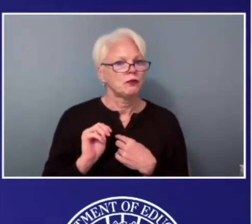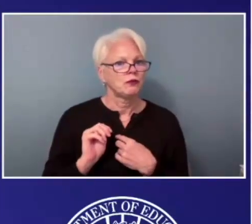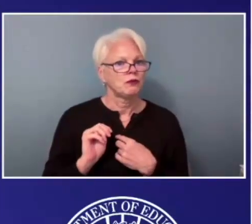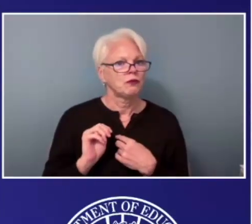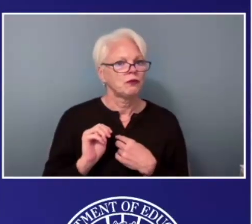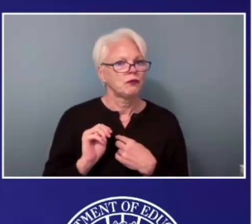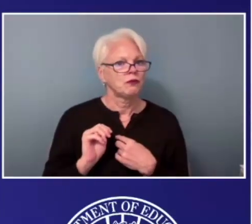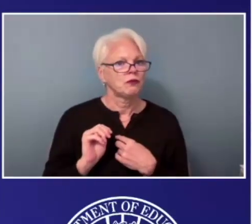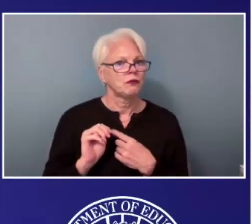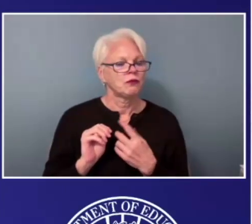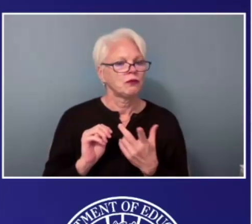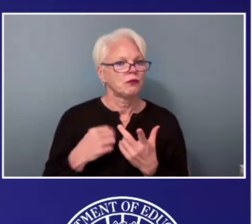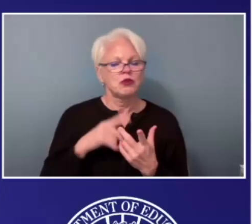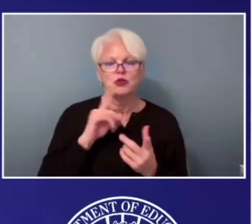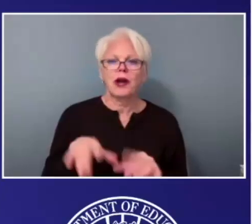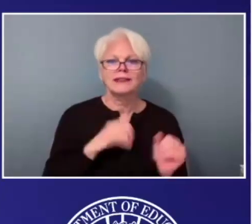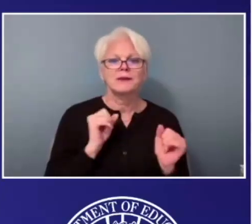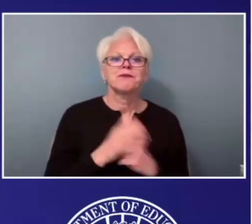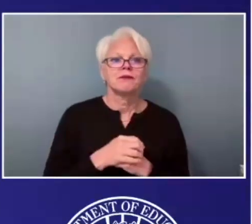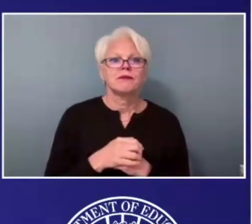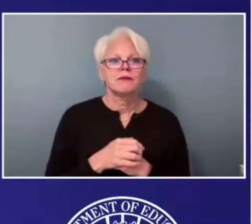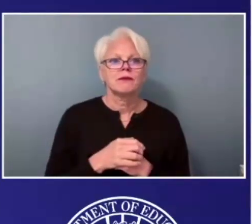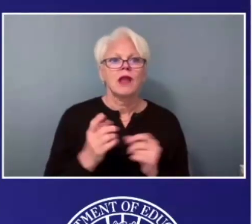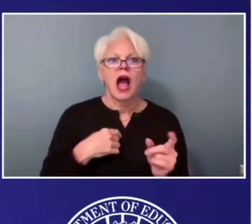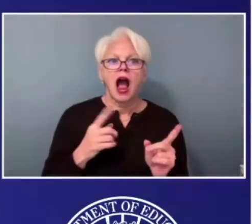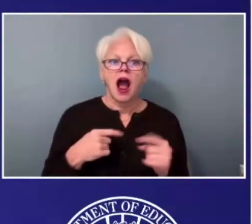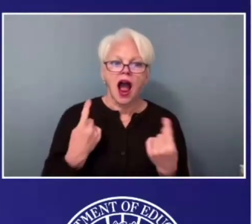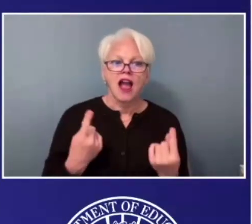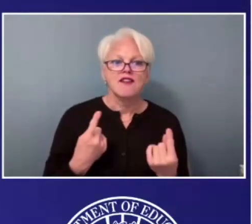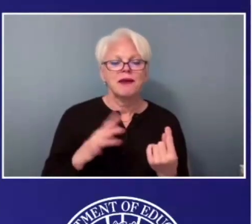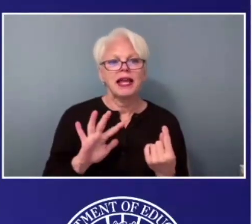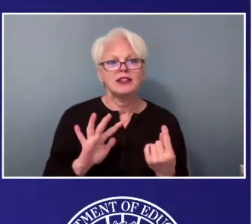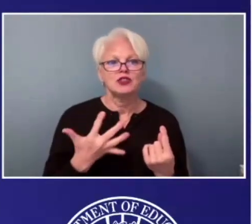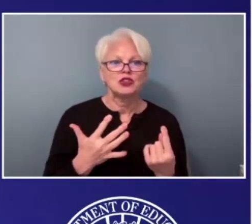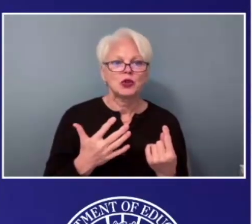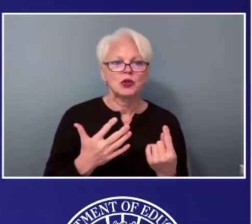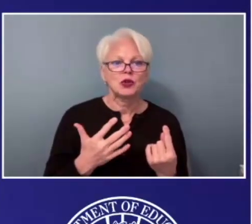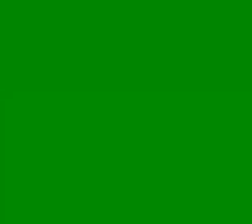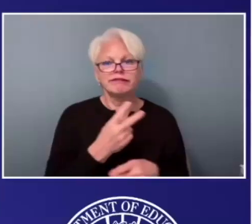Sure. I've been sort of nursing a sore throat for the last few days,